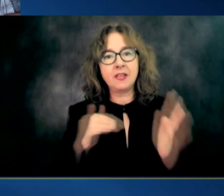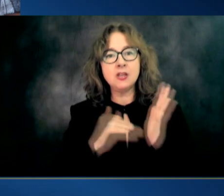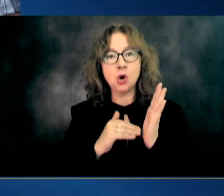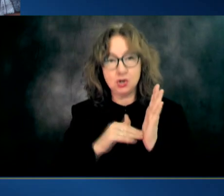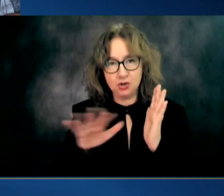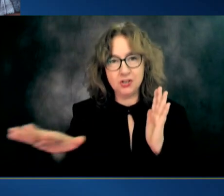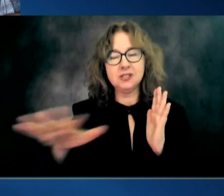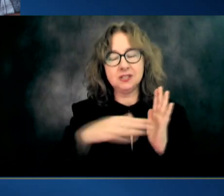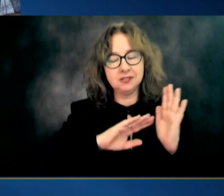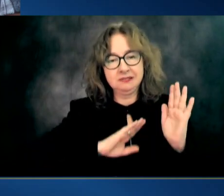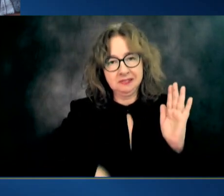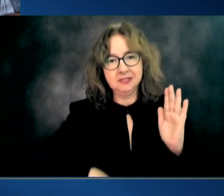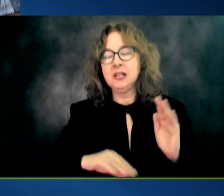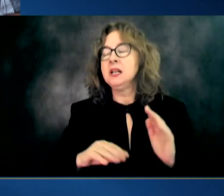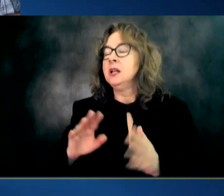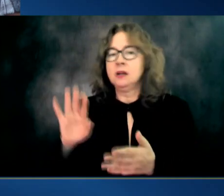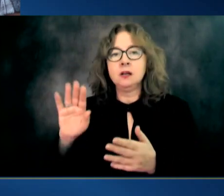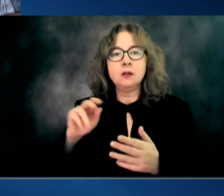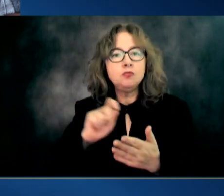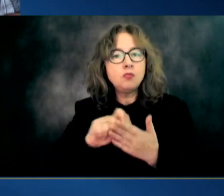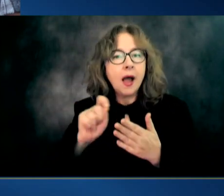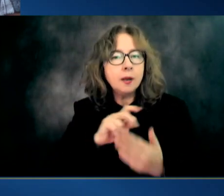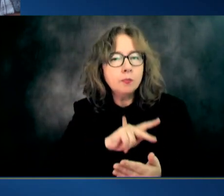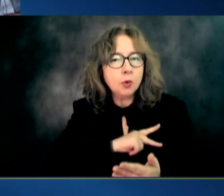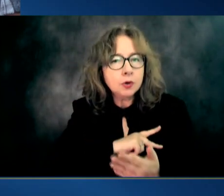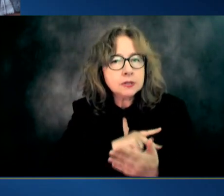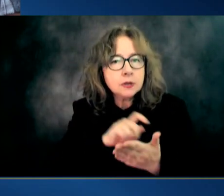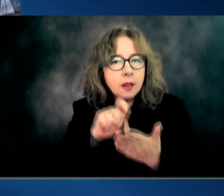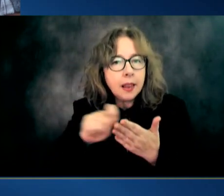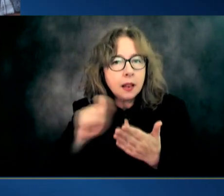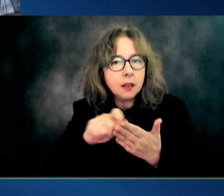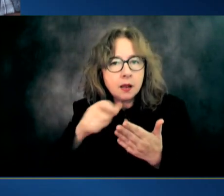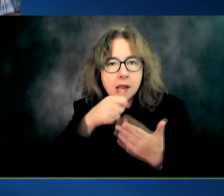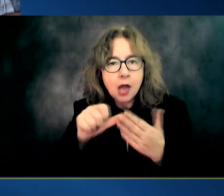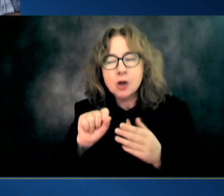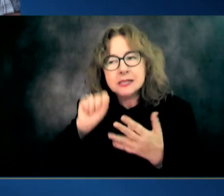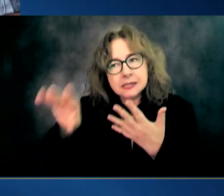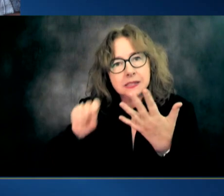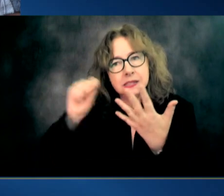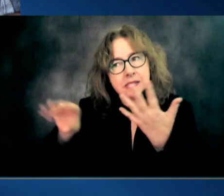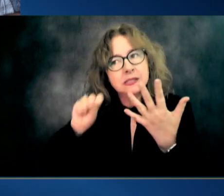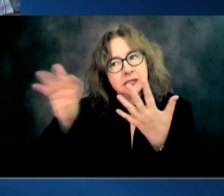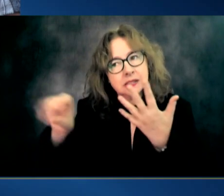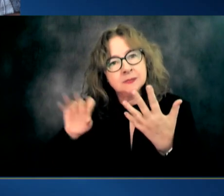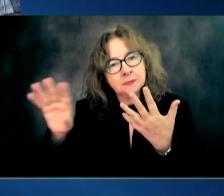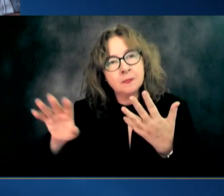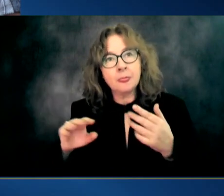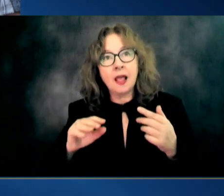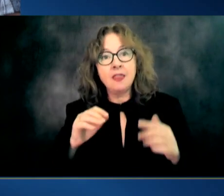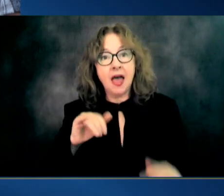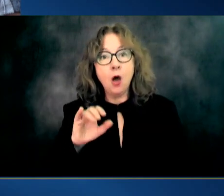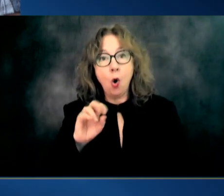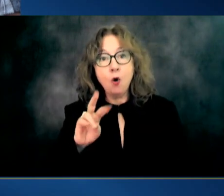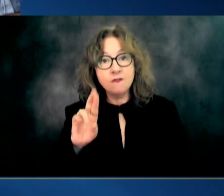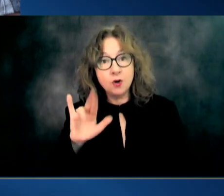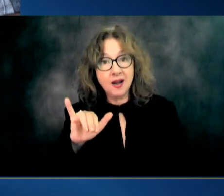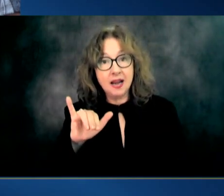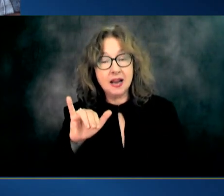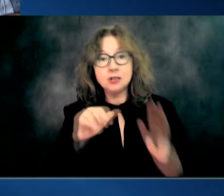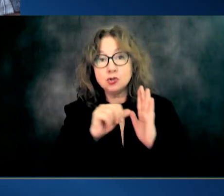were writing personal notes. And my egg ovary retrieval surgery, the doctor who